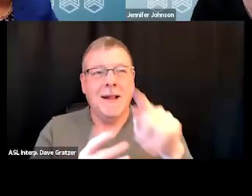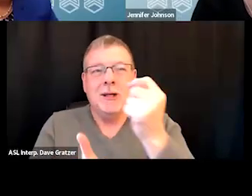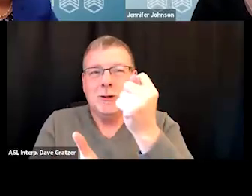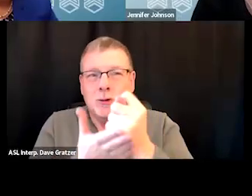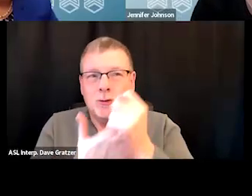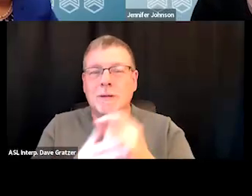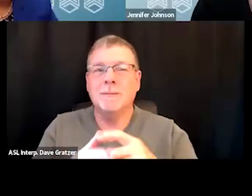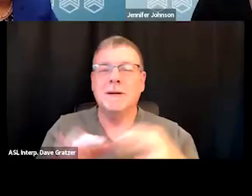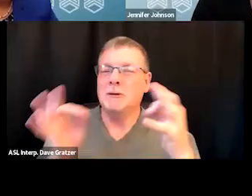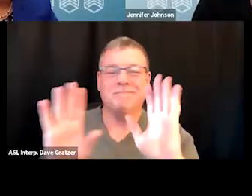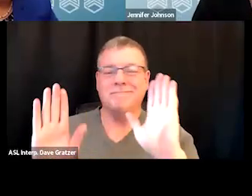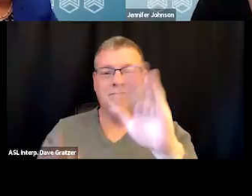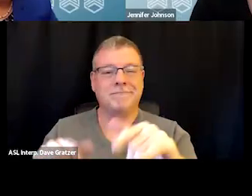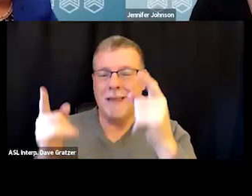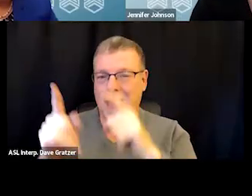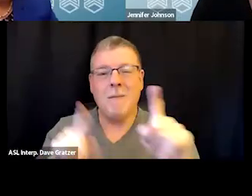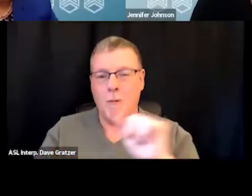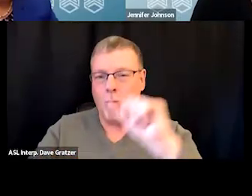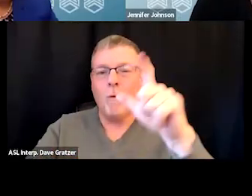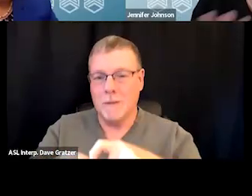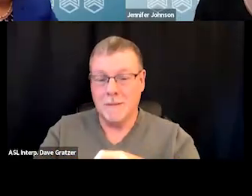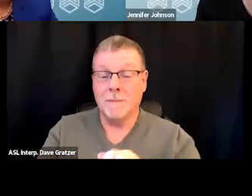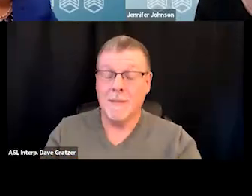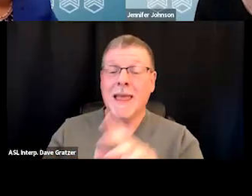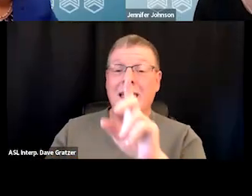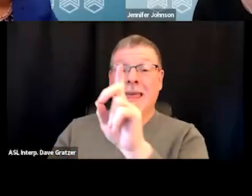Um, and the district attorney's role is gonna change depending on